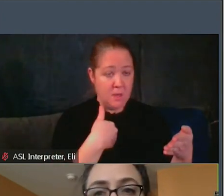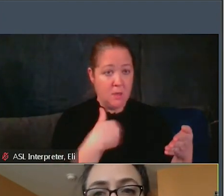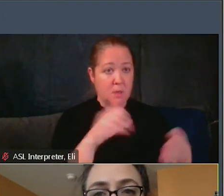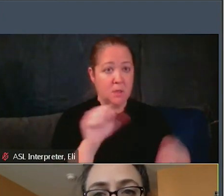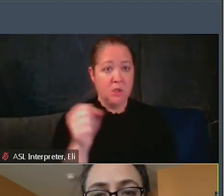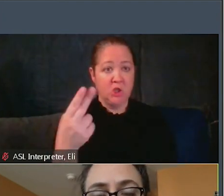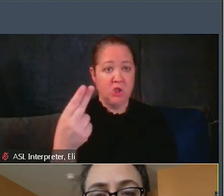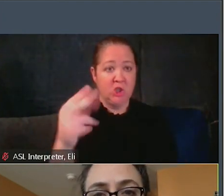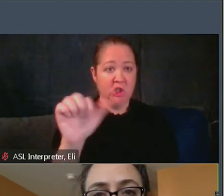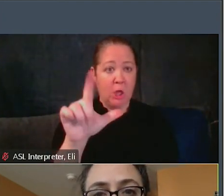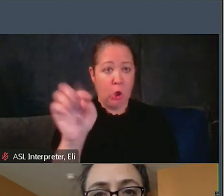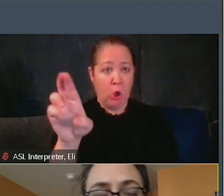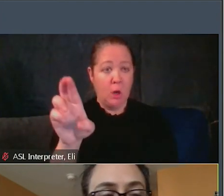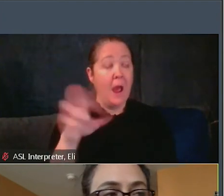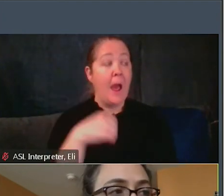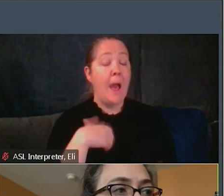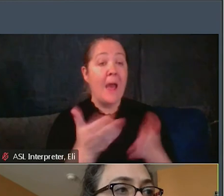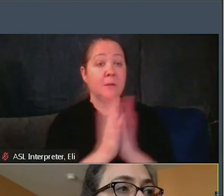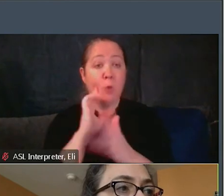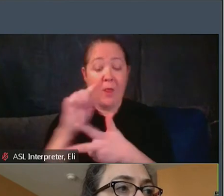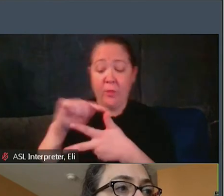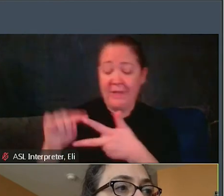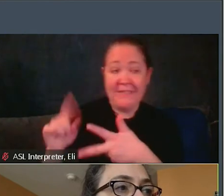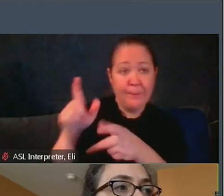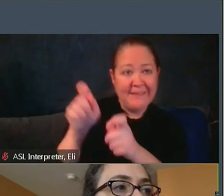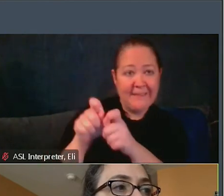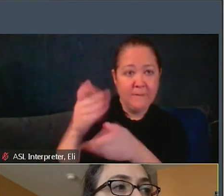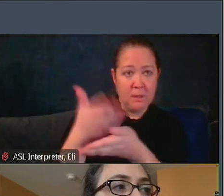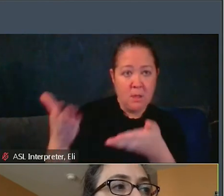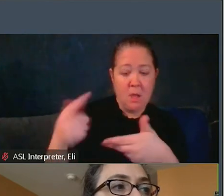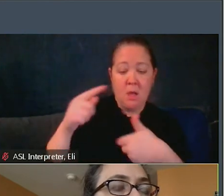the safety and security of our neighbors to consider a